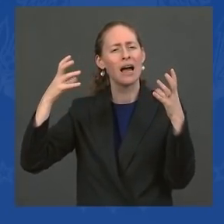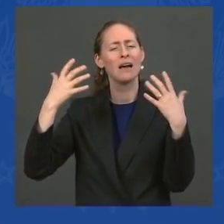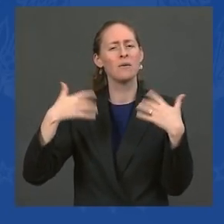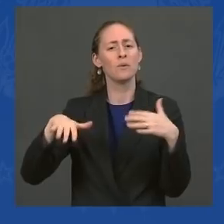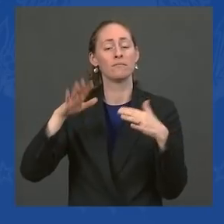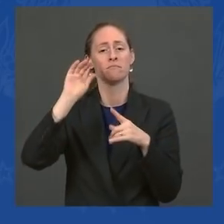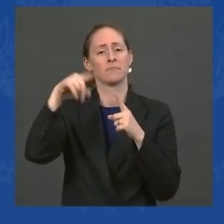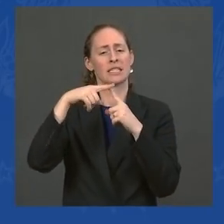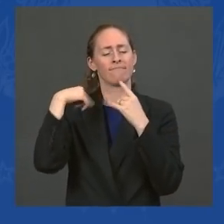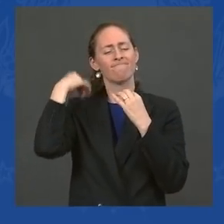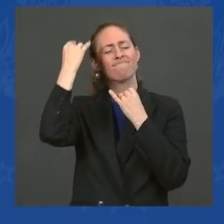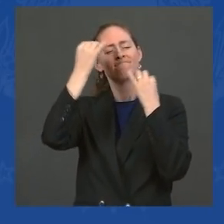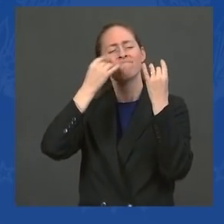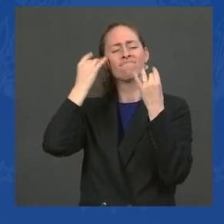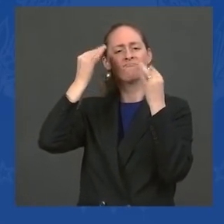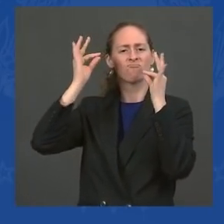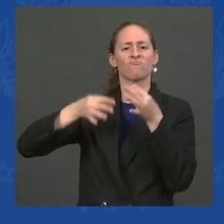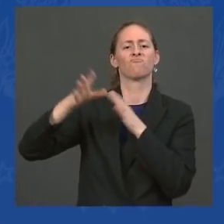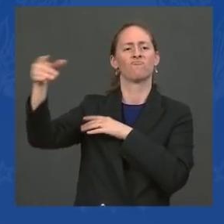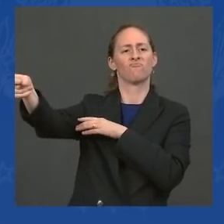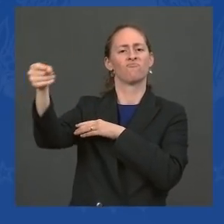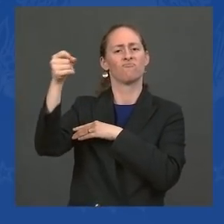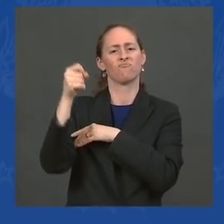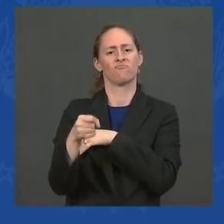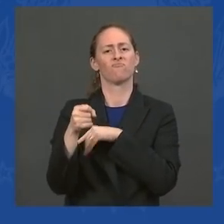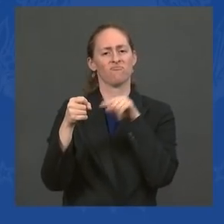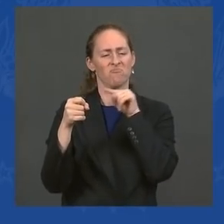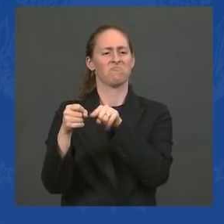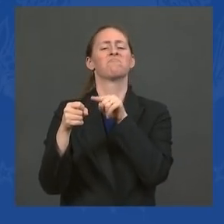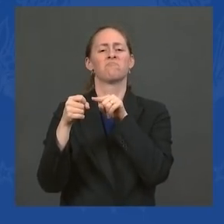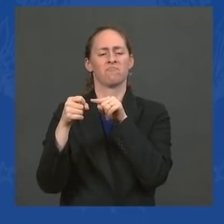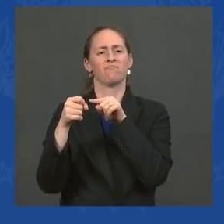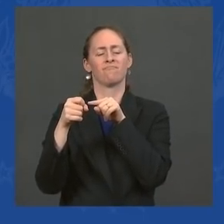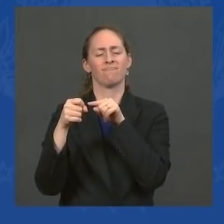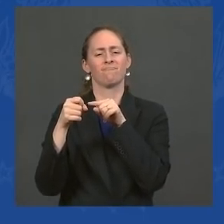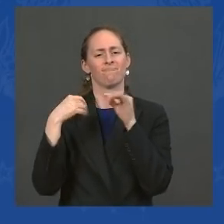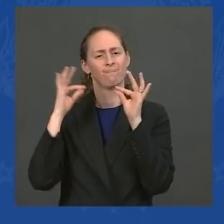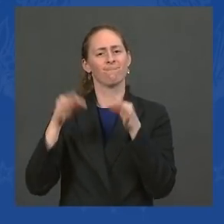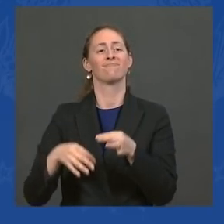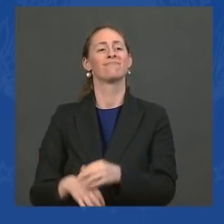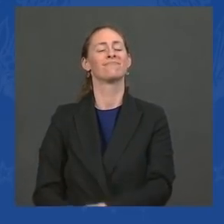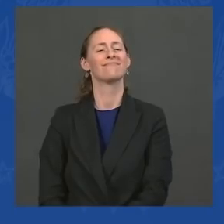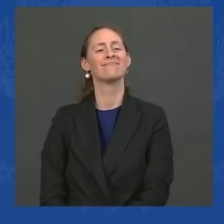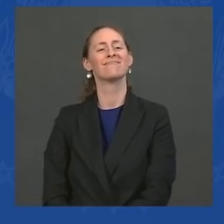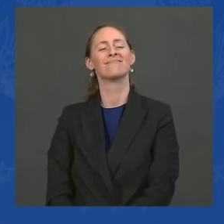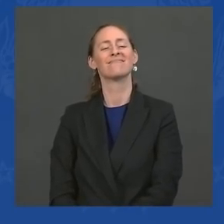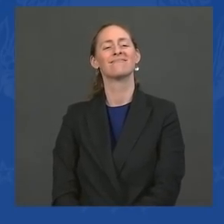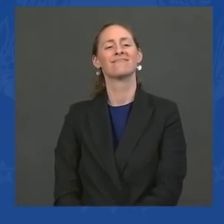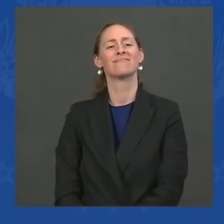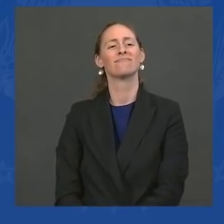I was politically raised by Danny Inouye -- Indian Nations. Indian Nations.